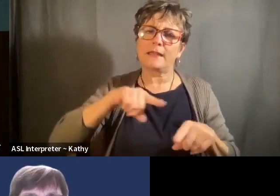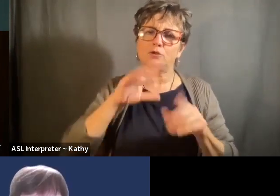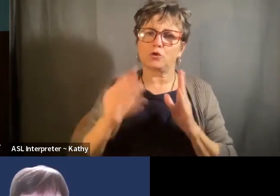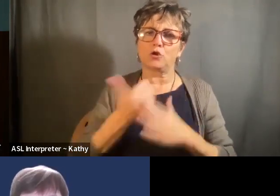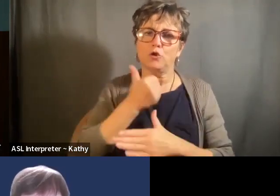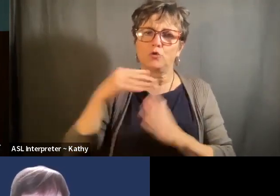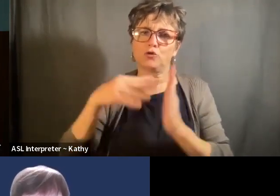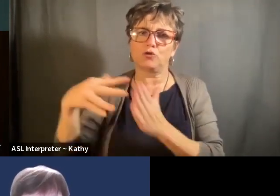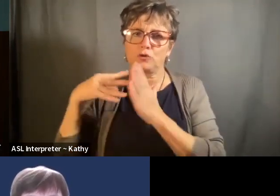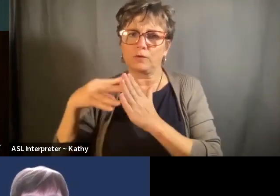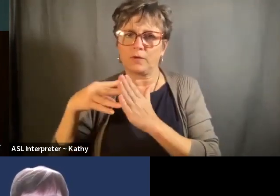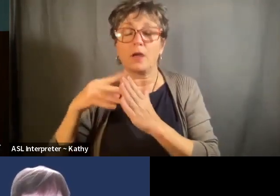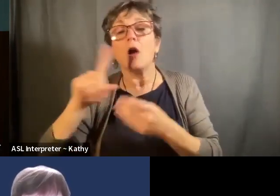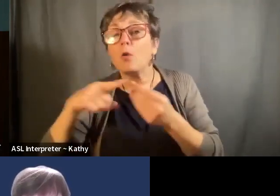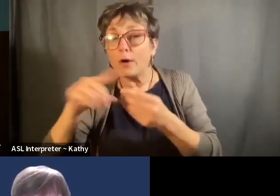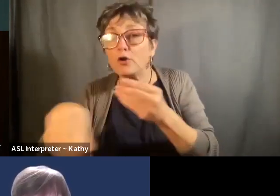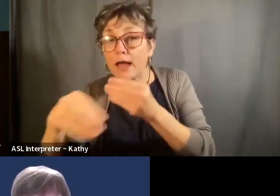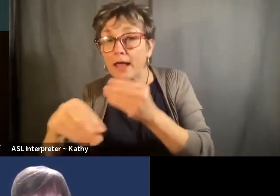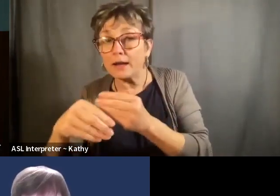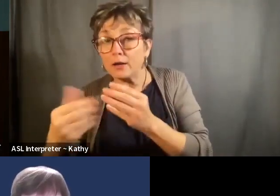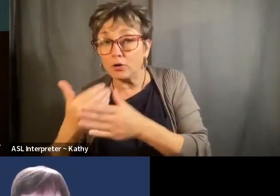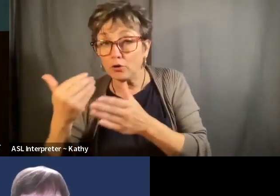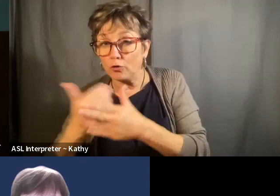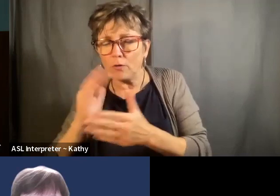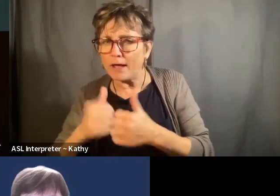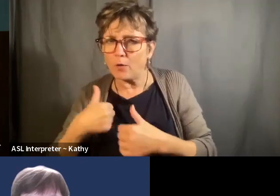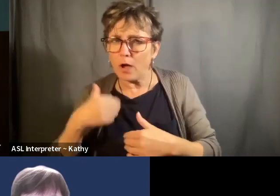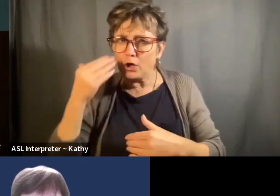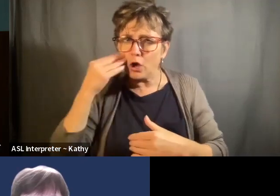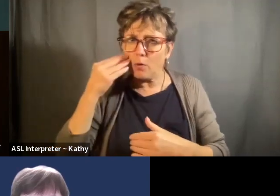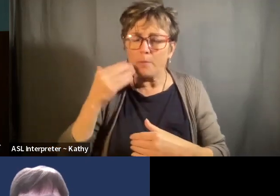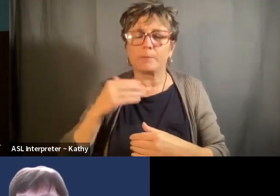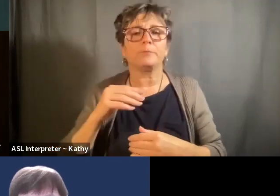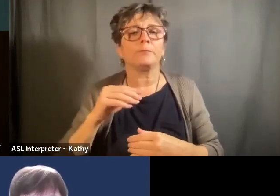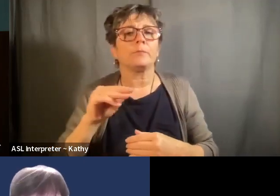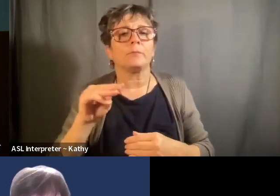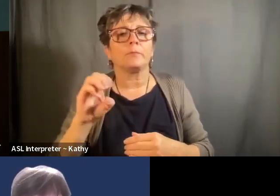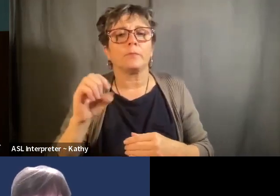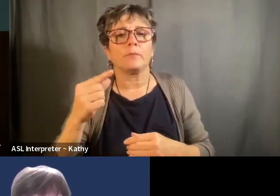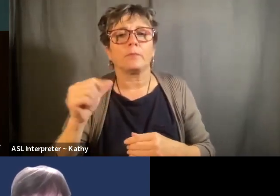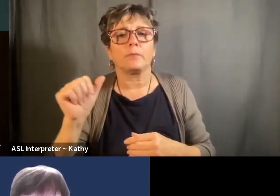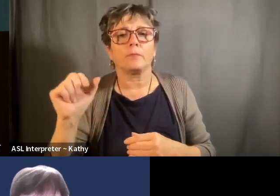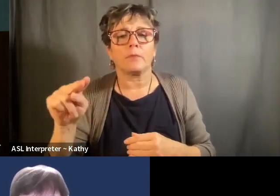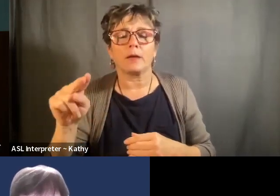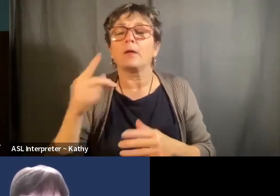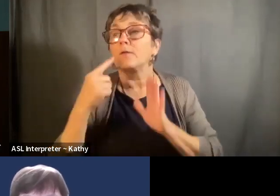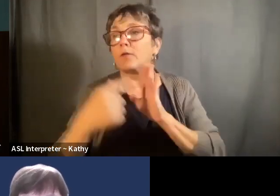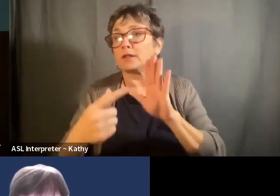upon this, how... Megan: So for instance, um we have a you know, neuro and brain survey and it asks do you